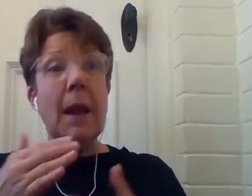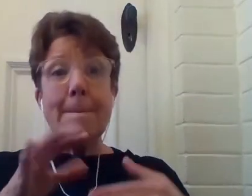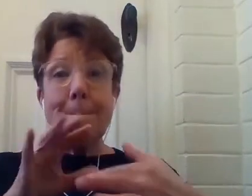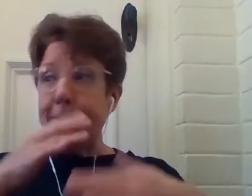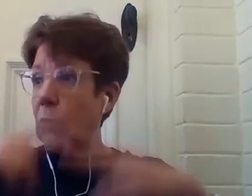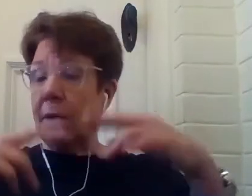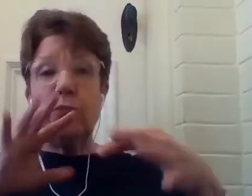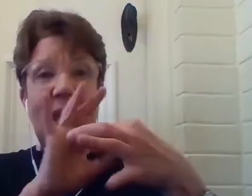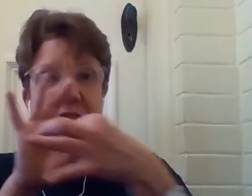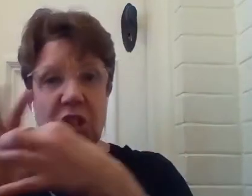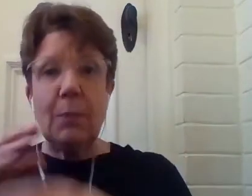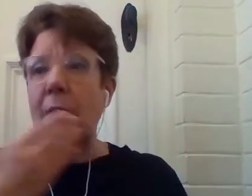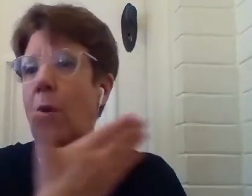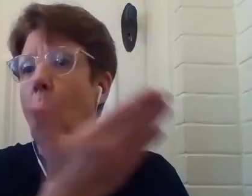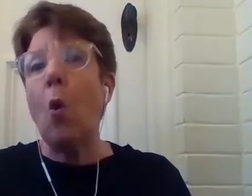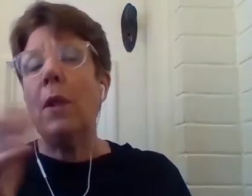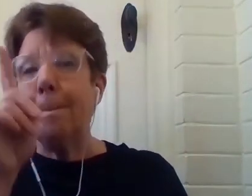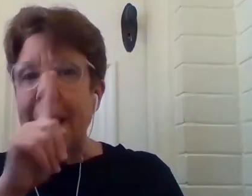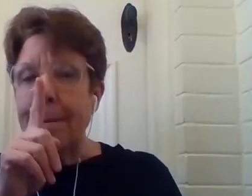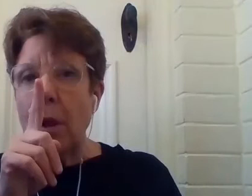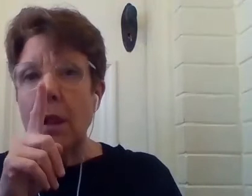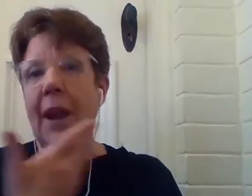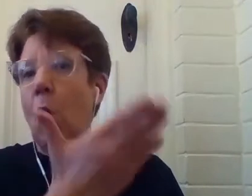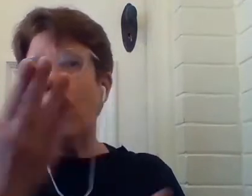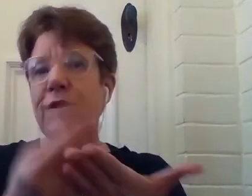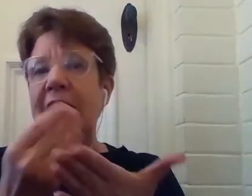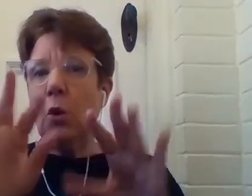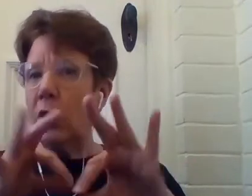single funding body out there, or should I be focusing my attention on